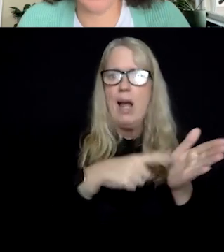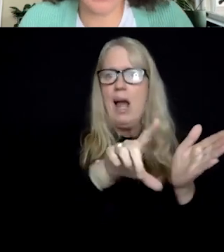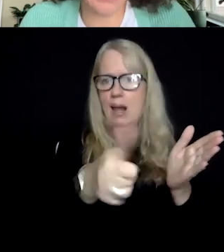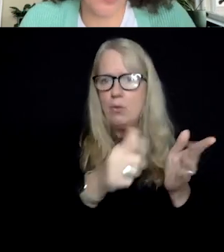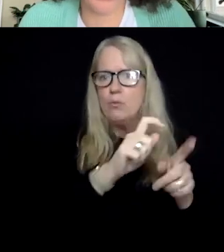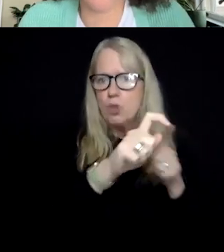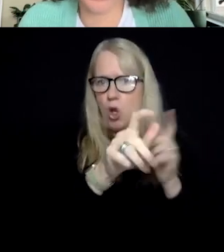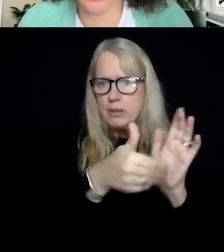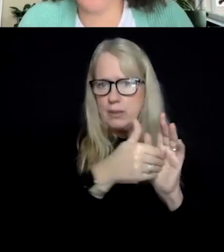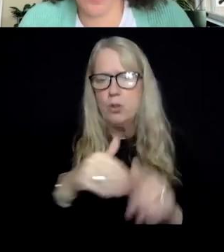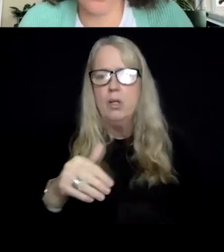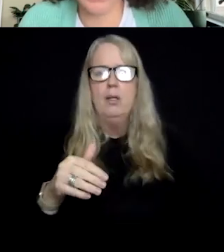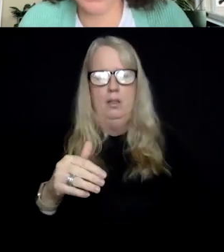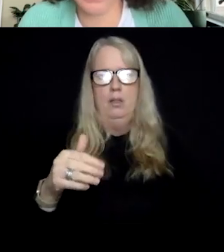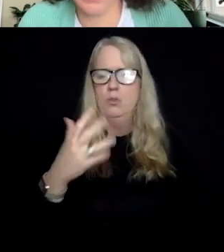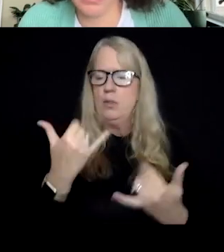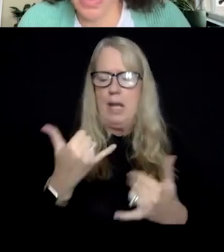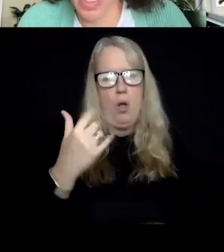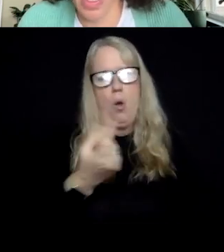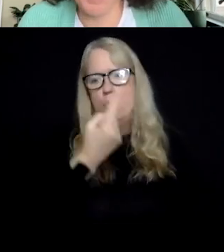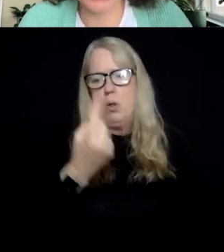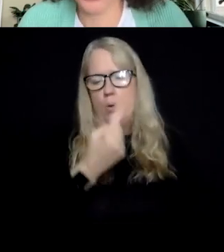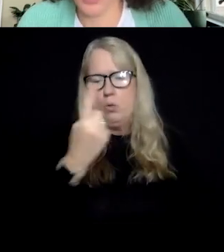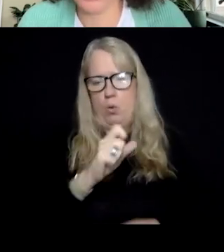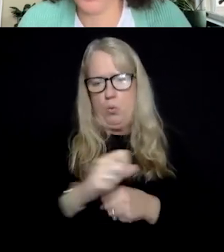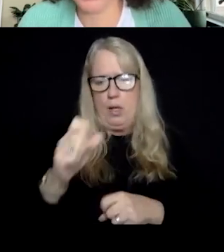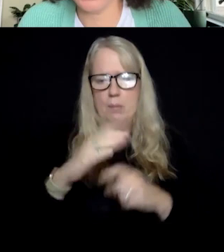ONE OF THE THINGS IS WE ARE ANSWERING CALLS AS QUICKLY AS